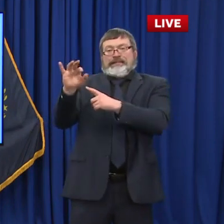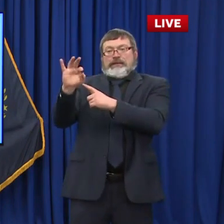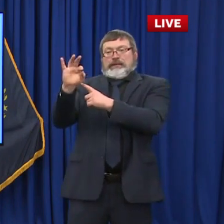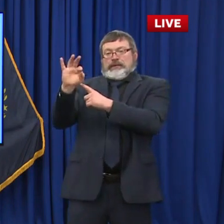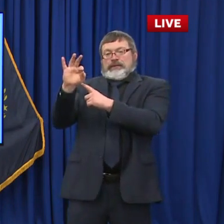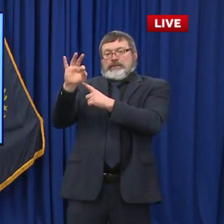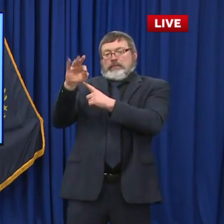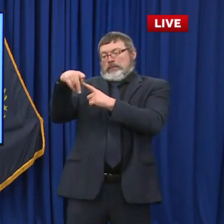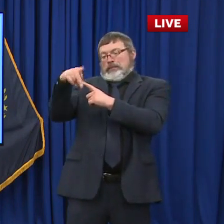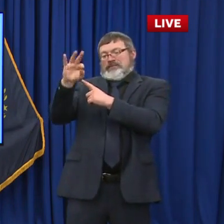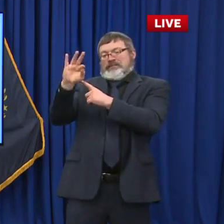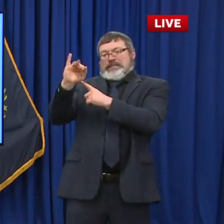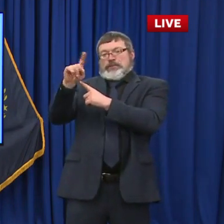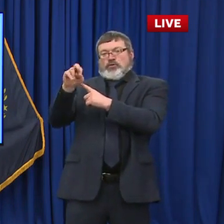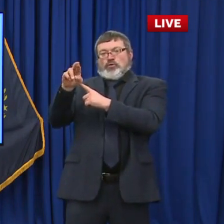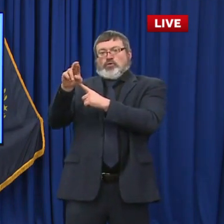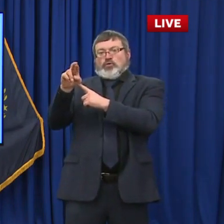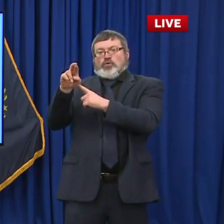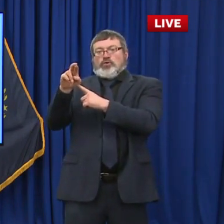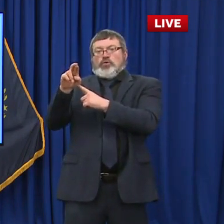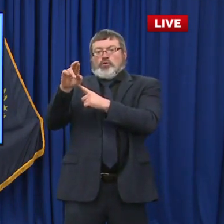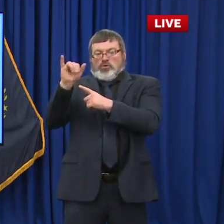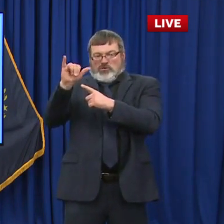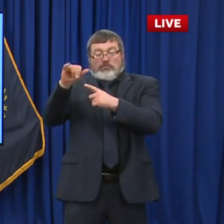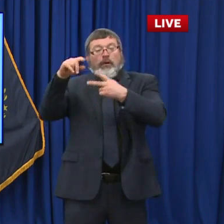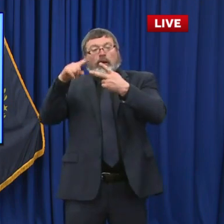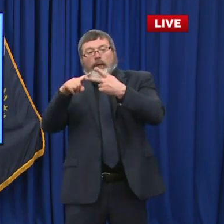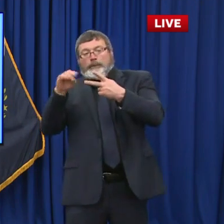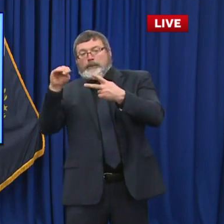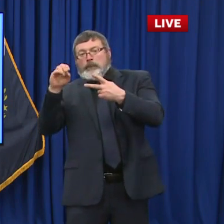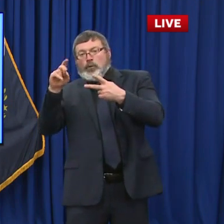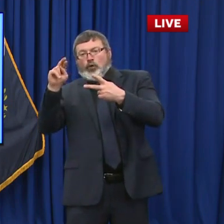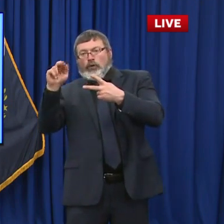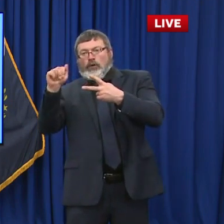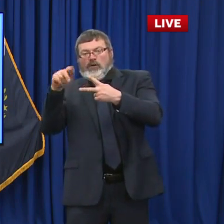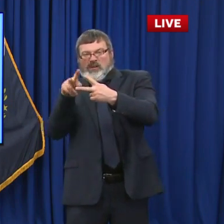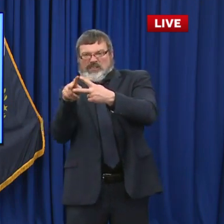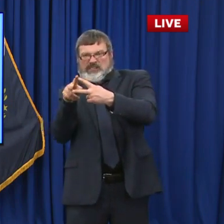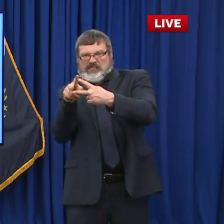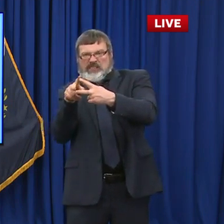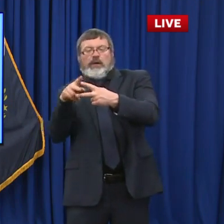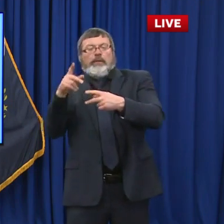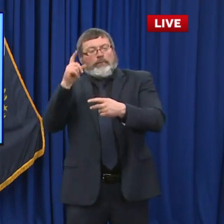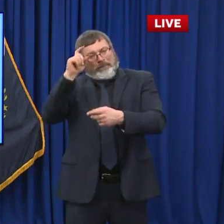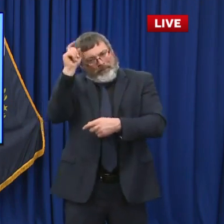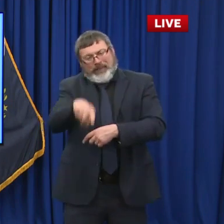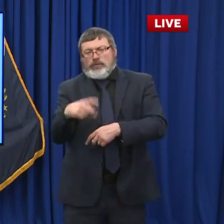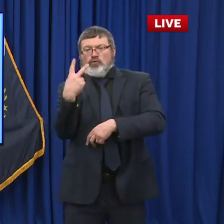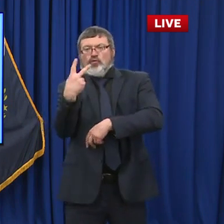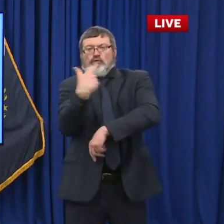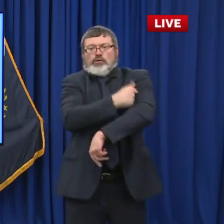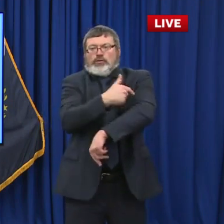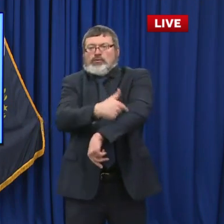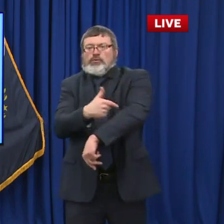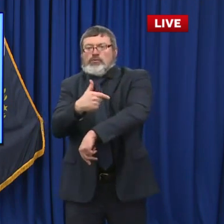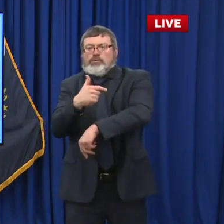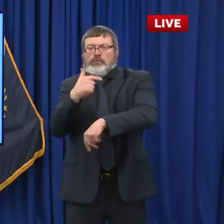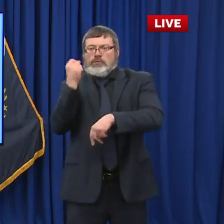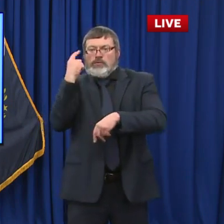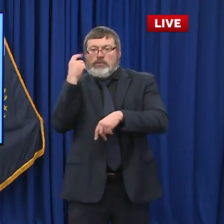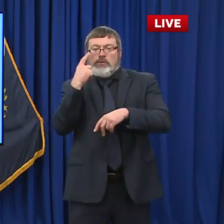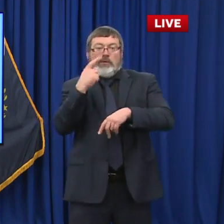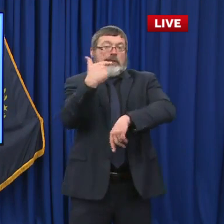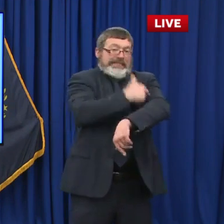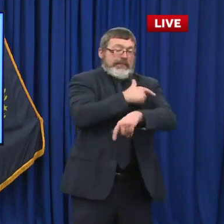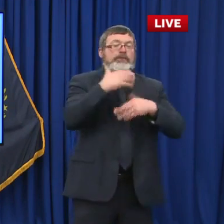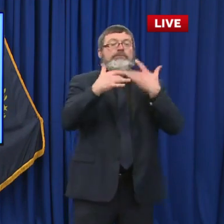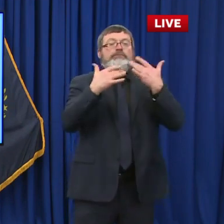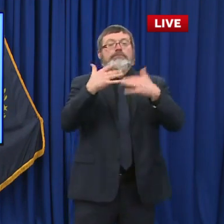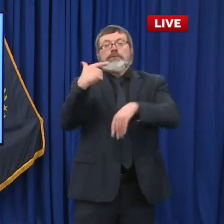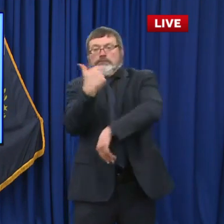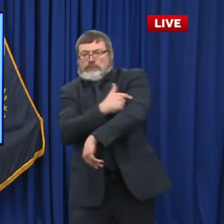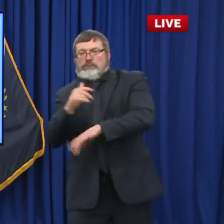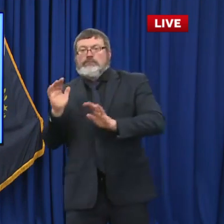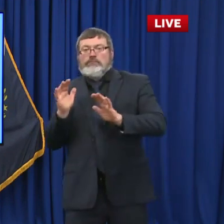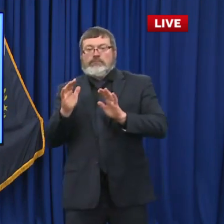THIS NEW PFIZER VACCINE AND THE UPCOMING MODERNA VACCINE REQUIRE TWO DOSES TO BE COMPLETELY PROTECTED AT THE 95% EFFICACY.